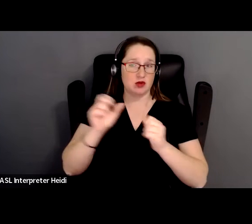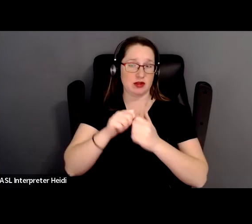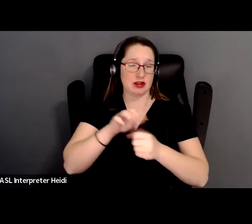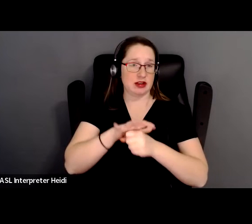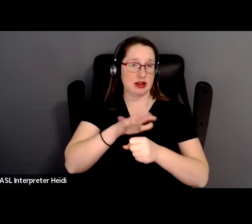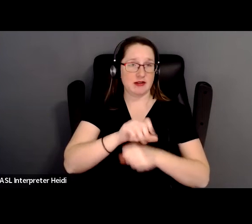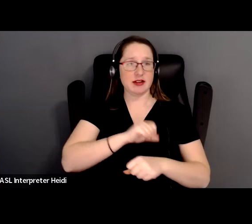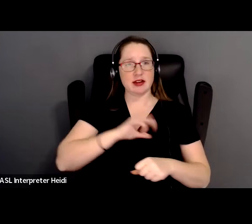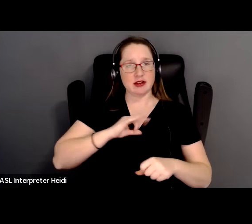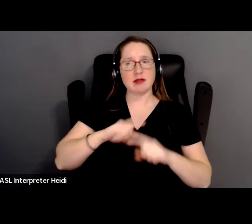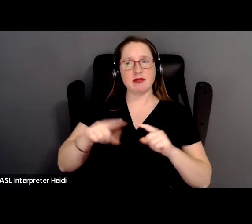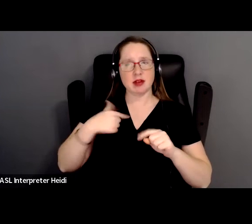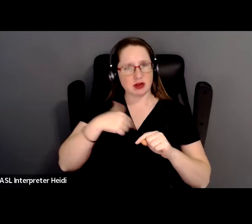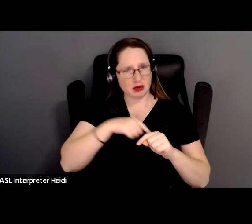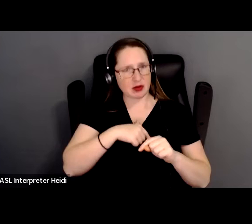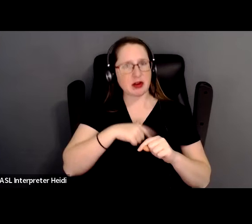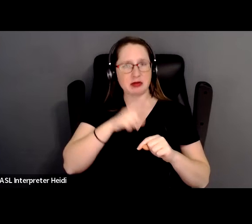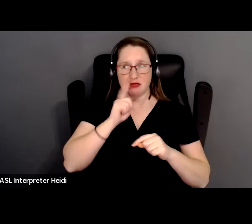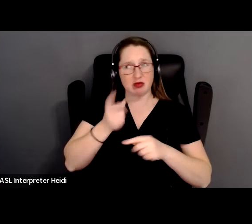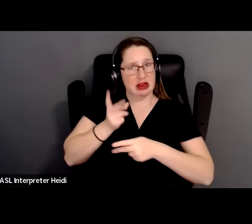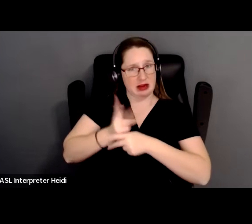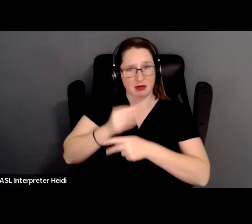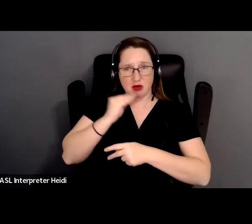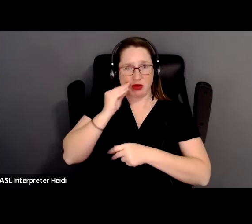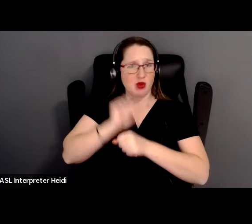But we are hanging onto our working very hard to get,